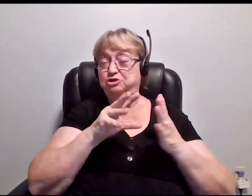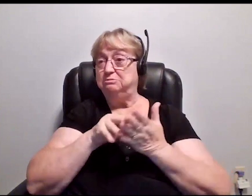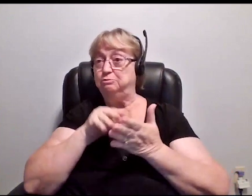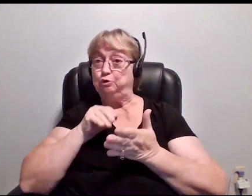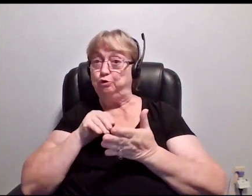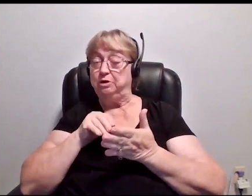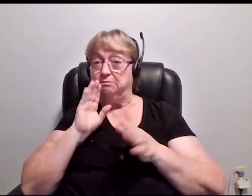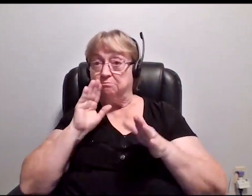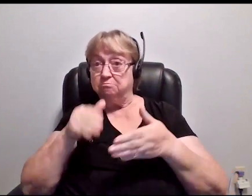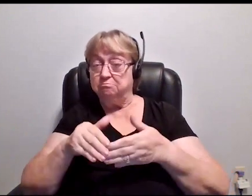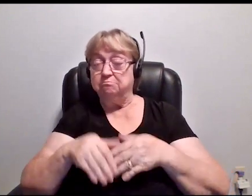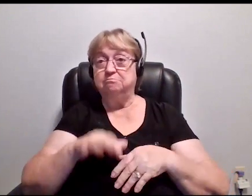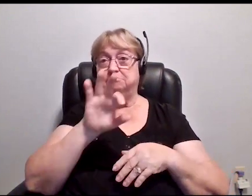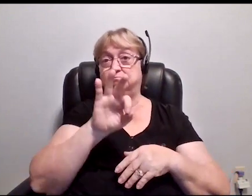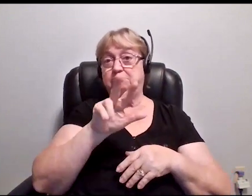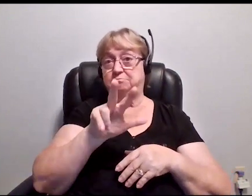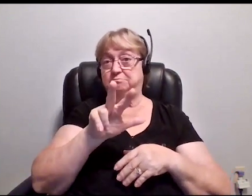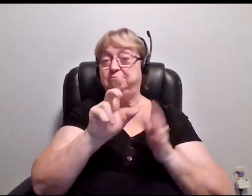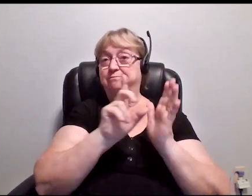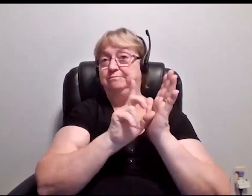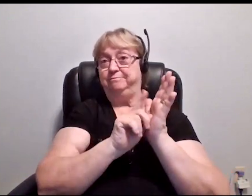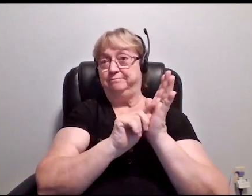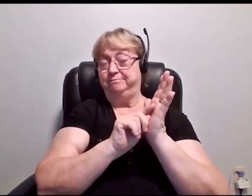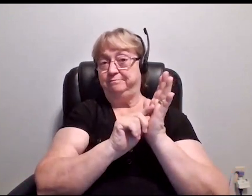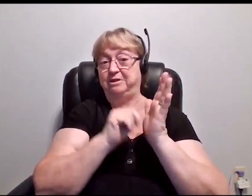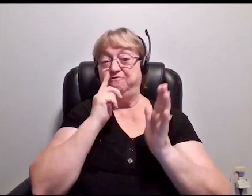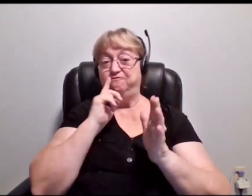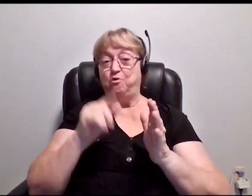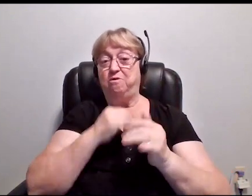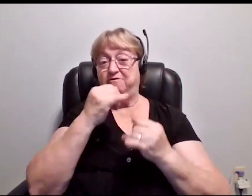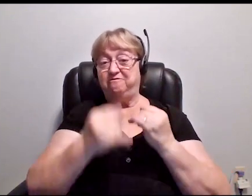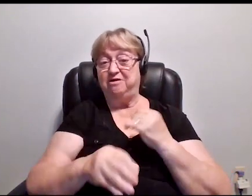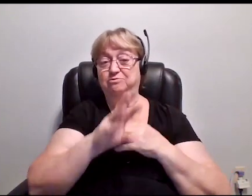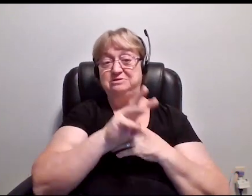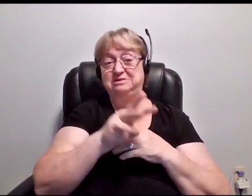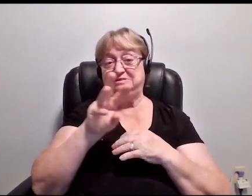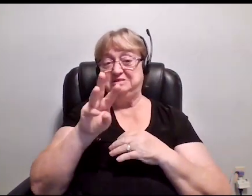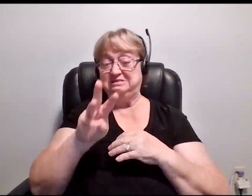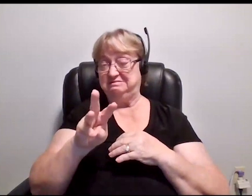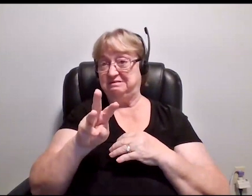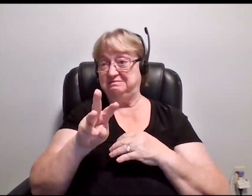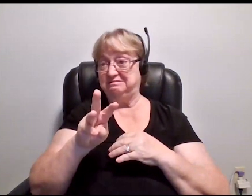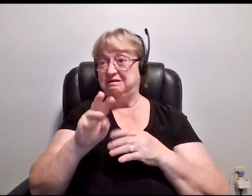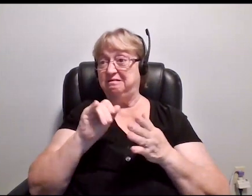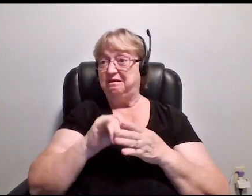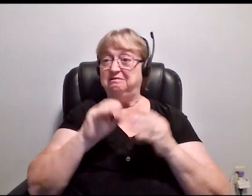and then finally, 93 of those were published for a final of 66, where teaching and learning was discussed.